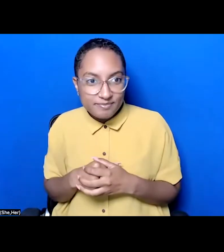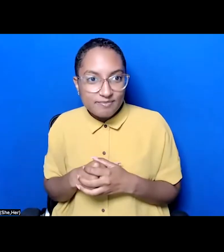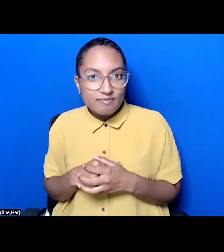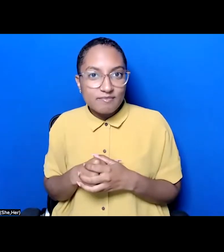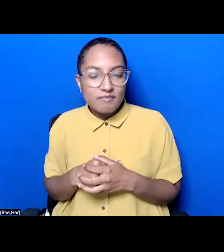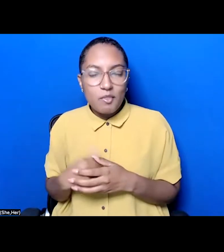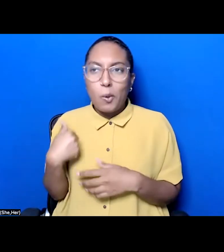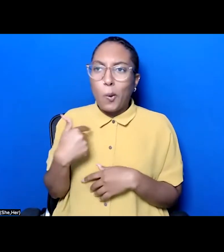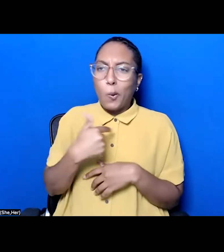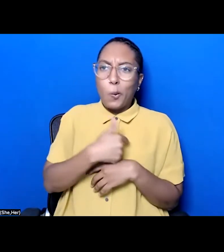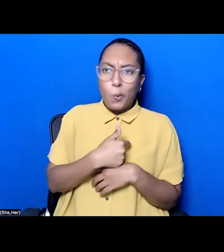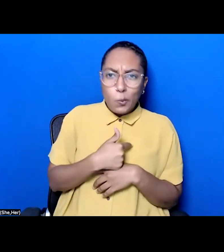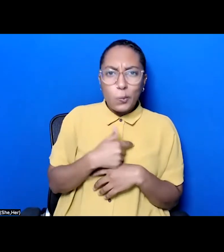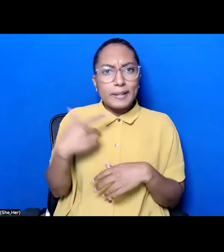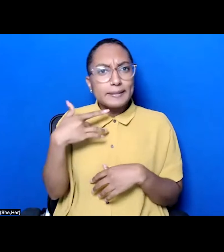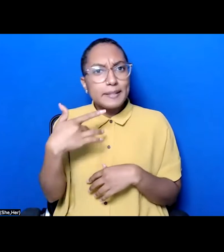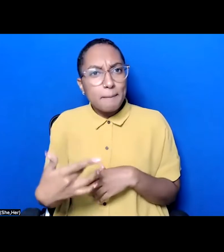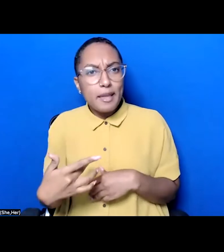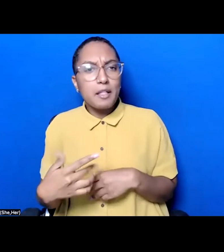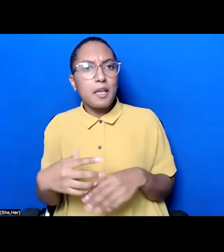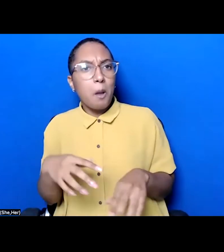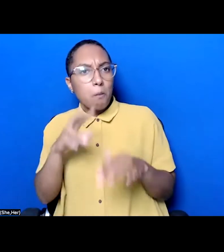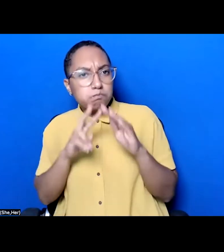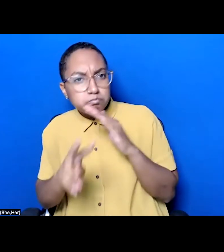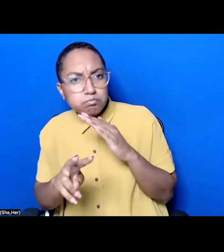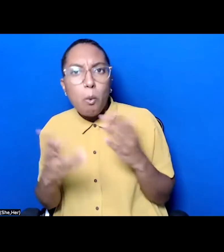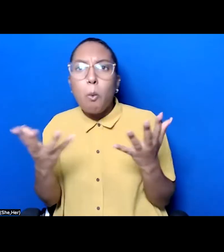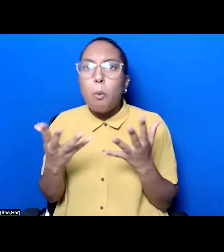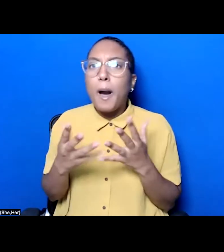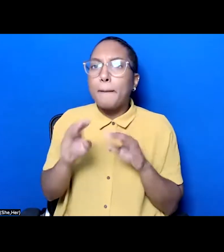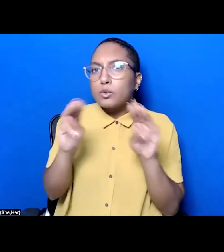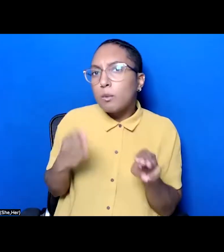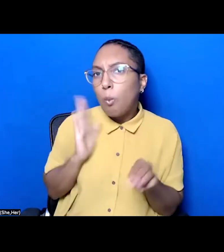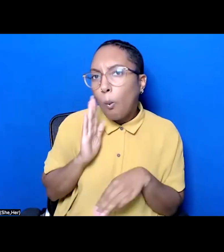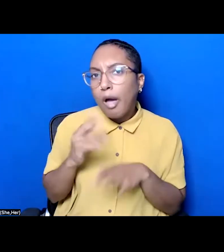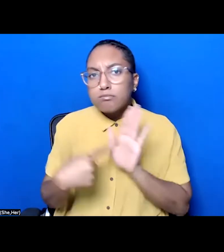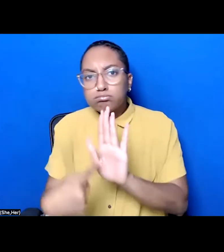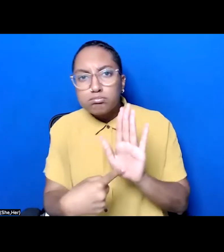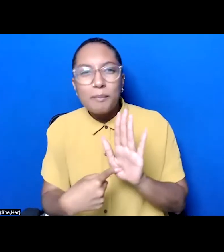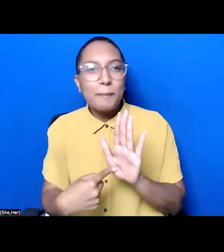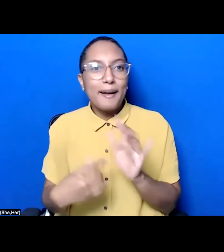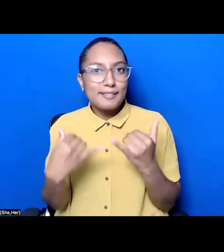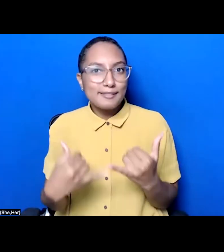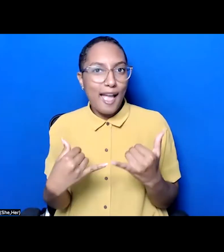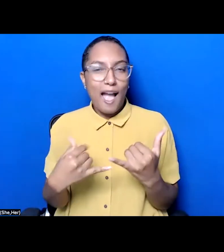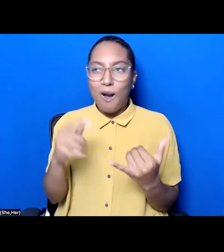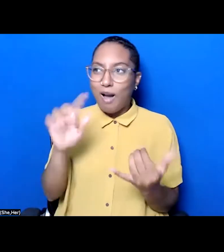expect to find within the confines of museums. Each episode is approximately 30 to 40 minutes,